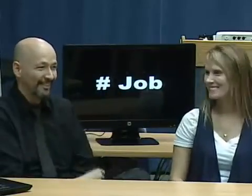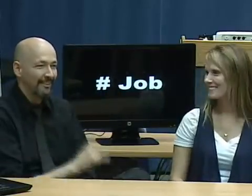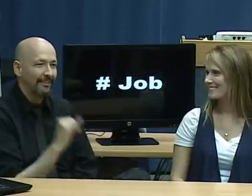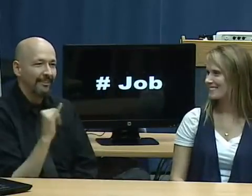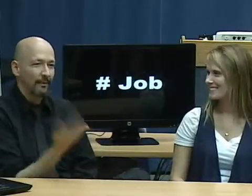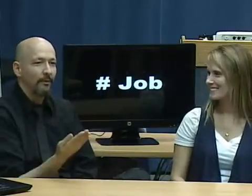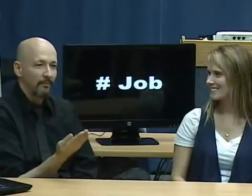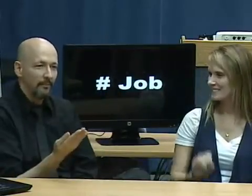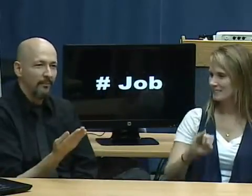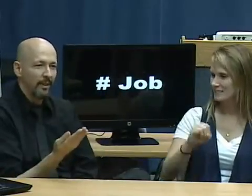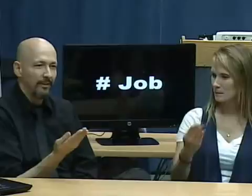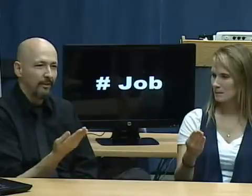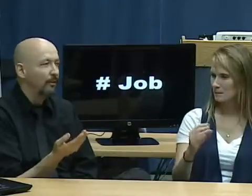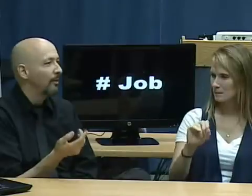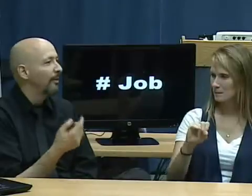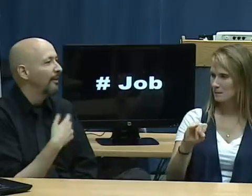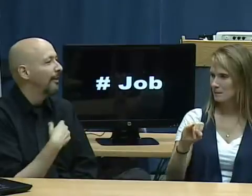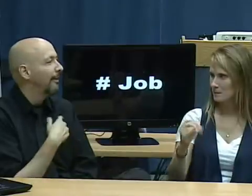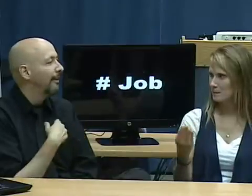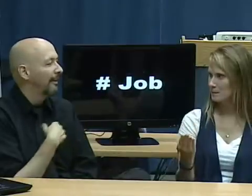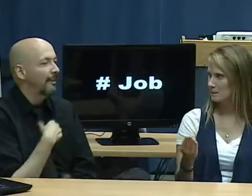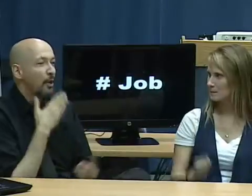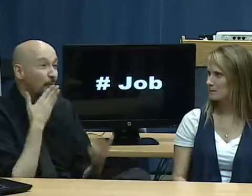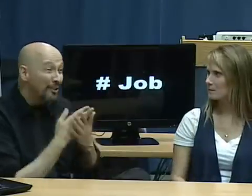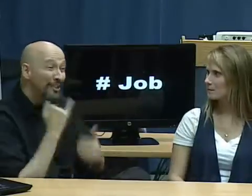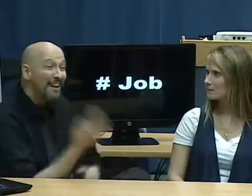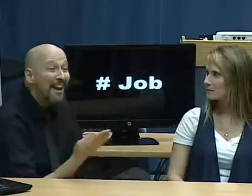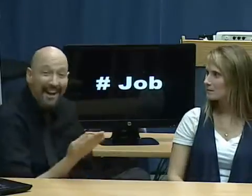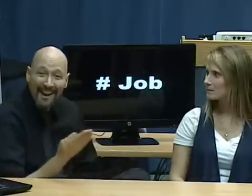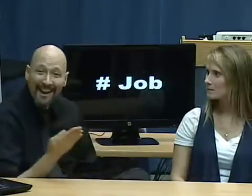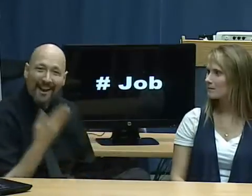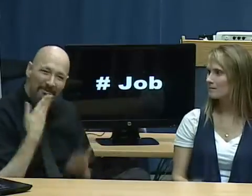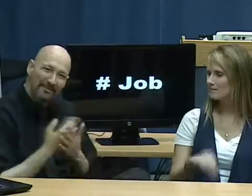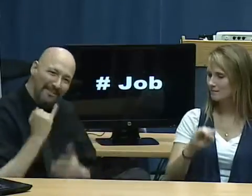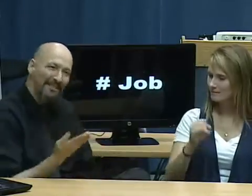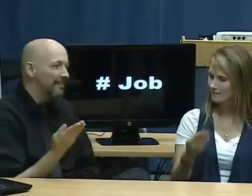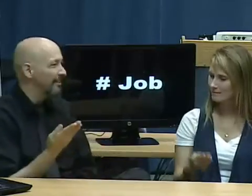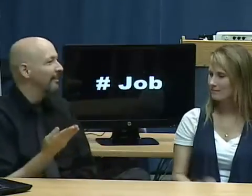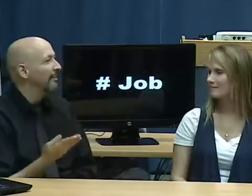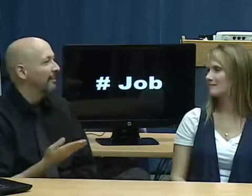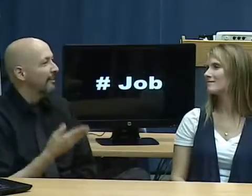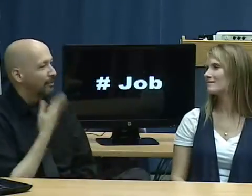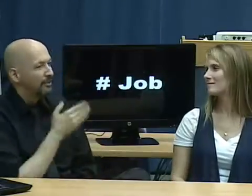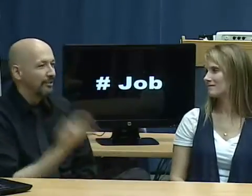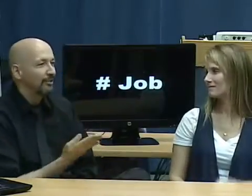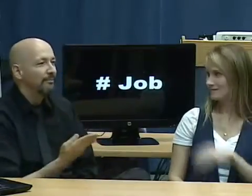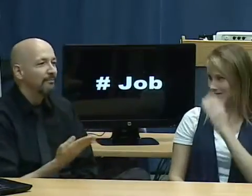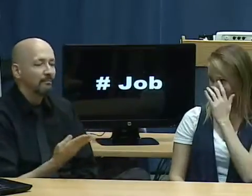#JOB Good #JOB! Good #JOB